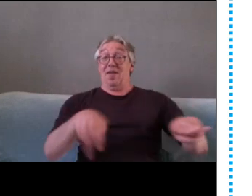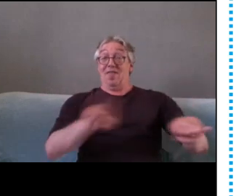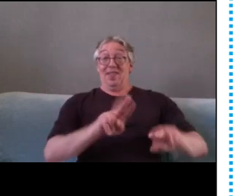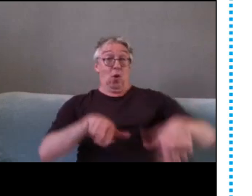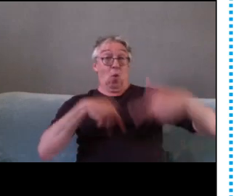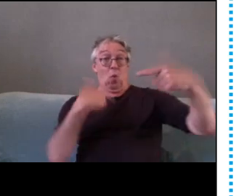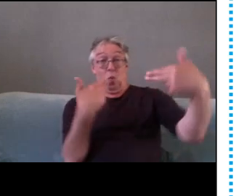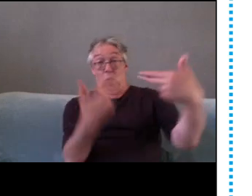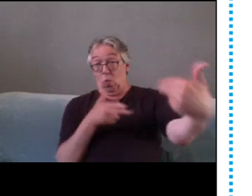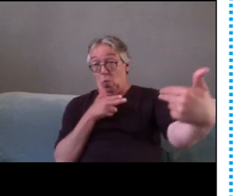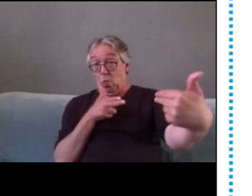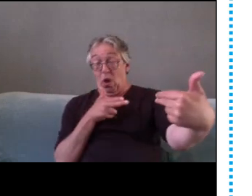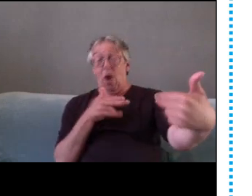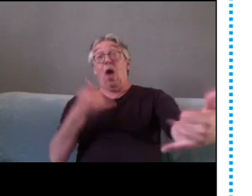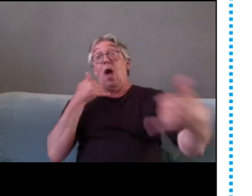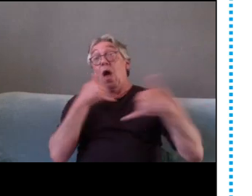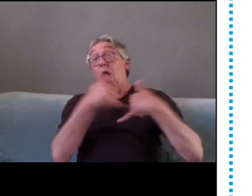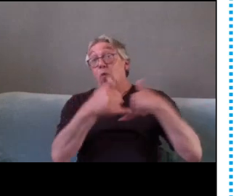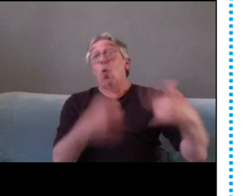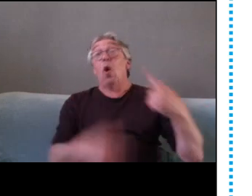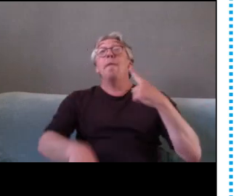and you have real-time text all in the same code.